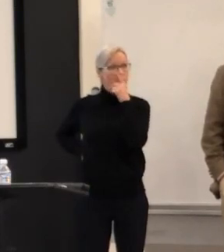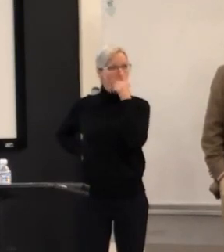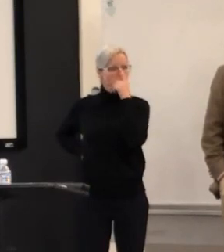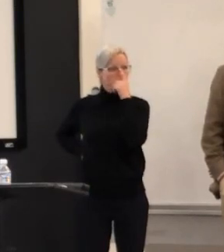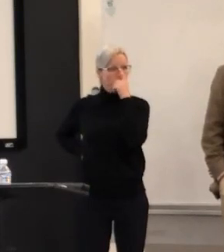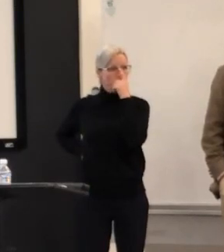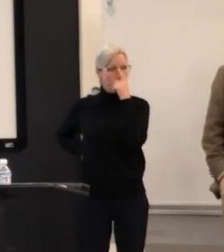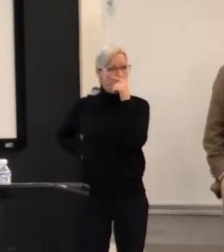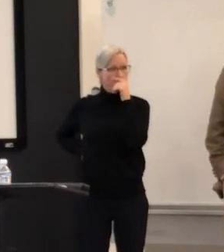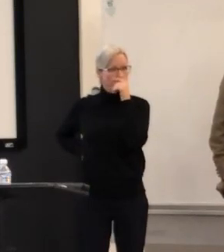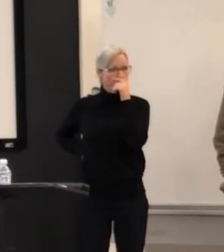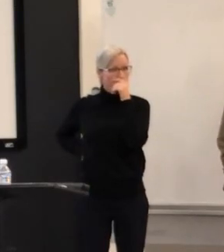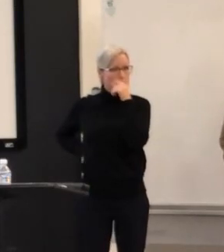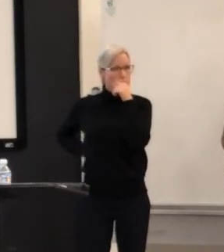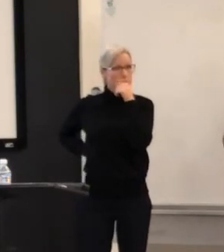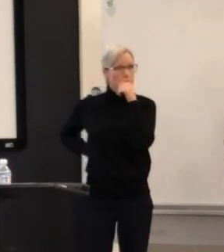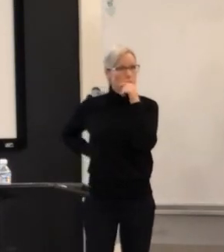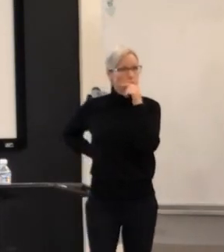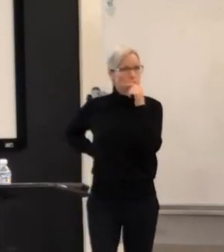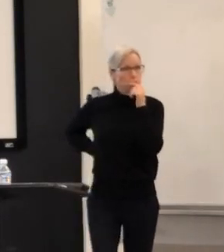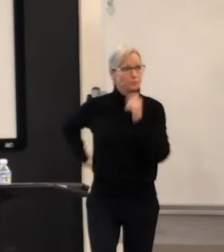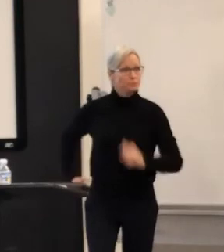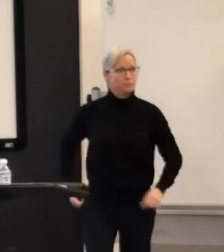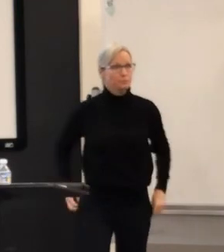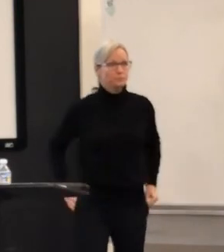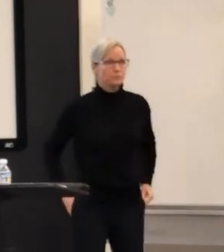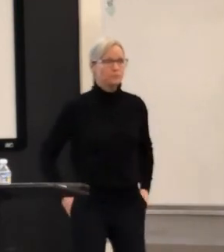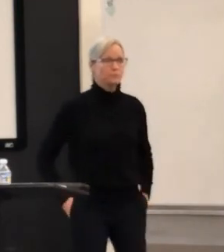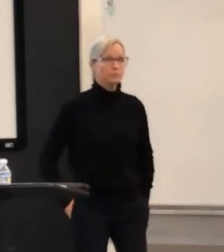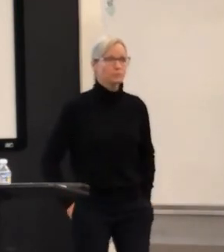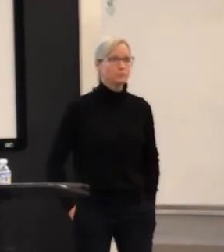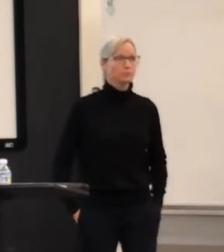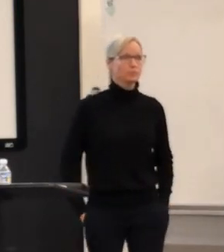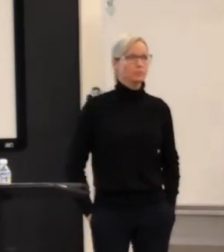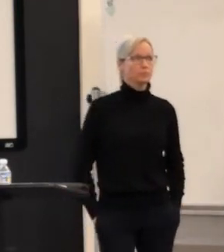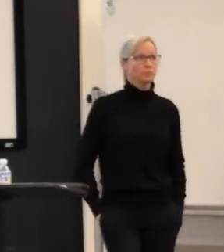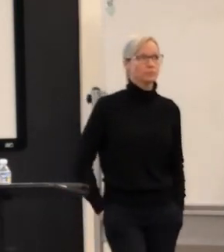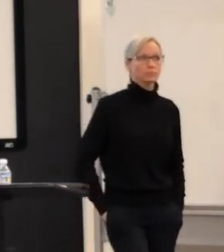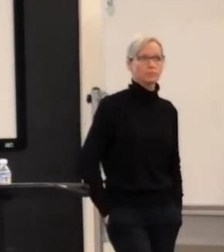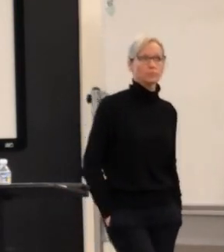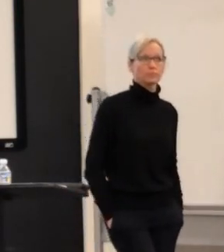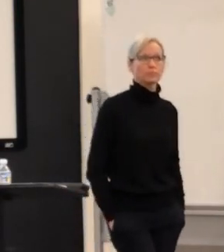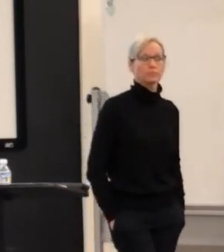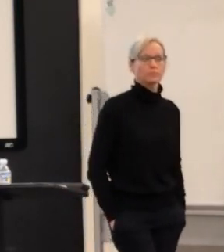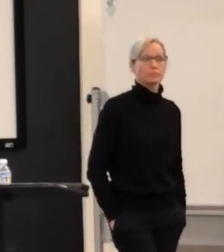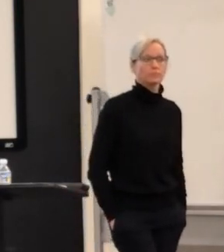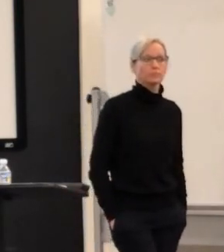[Woman from audience] So, I actually have two questions. It's related to what was asked earlier of your business